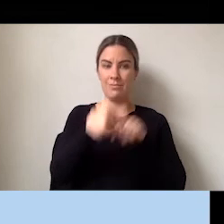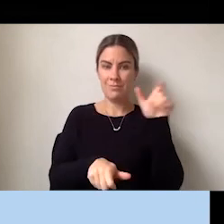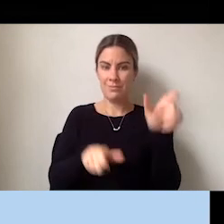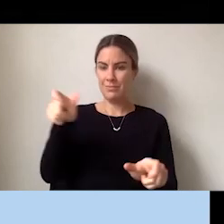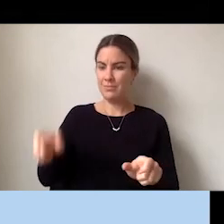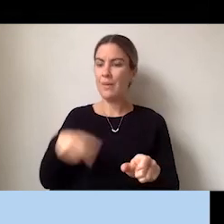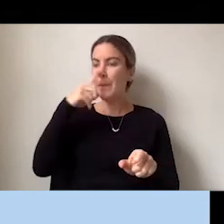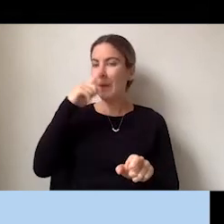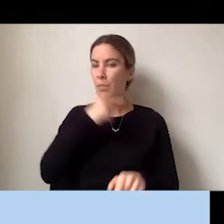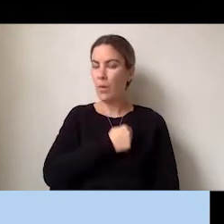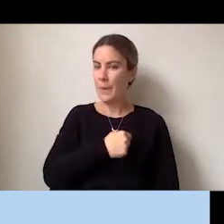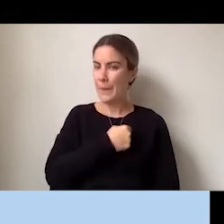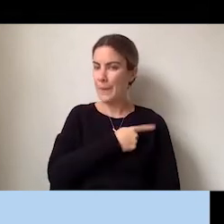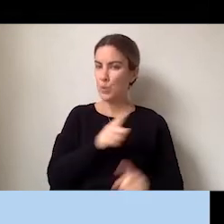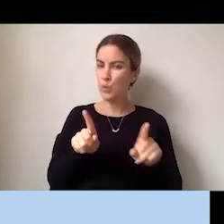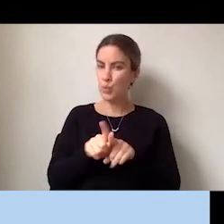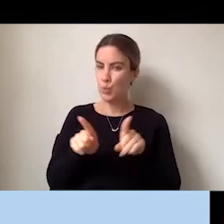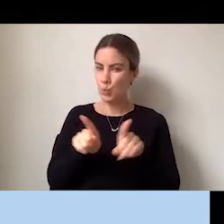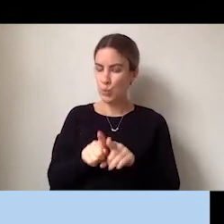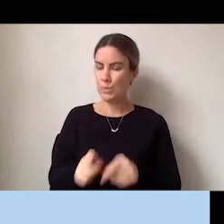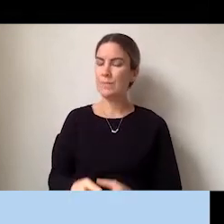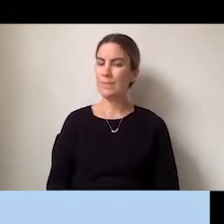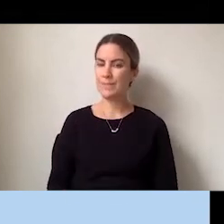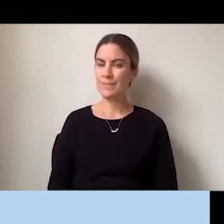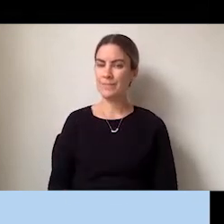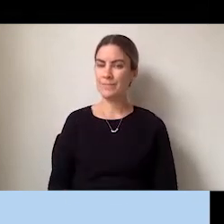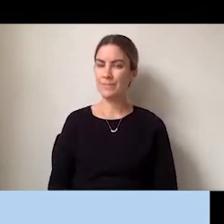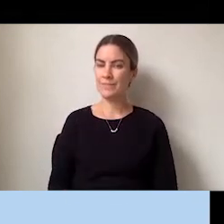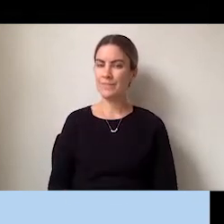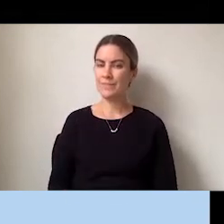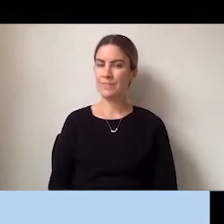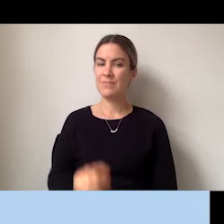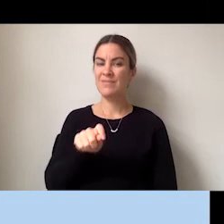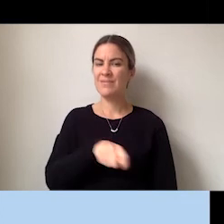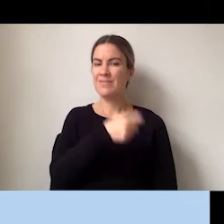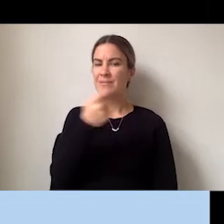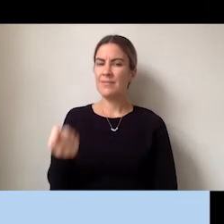So, the next slide is about resources. But I wanted to maybe